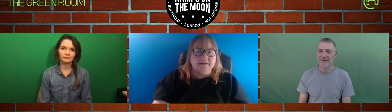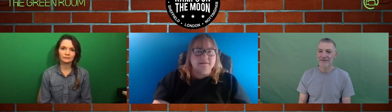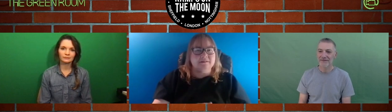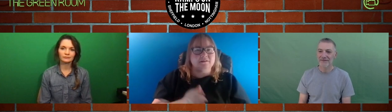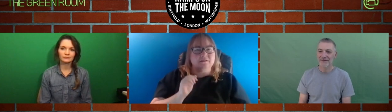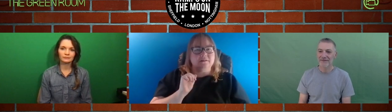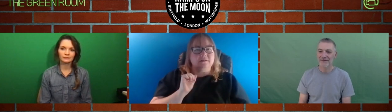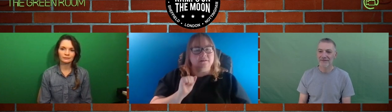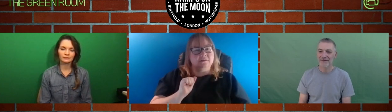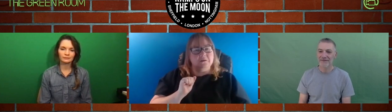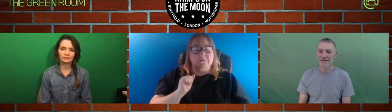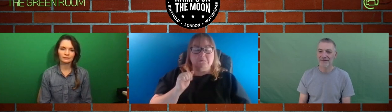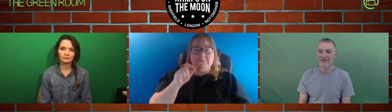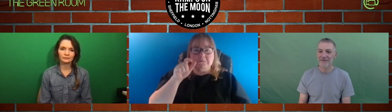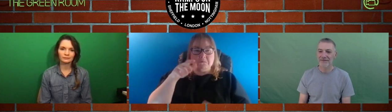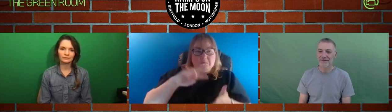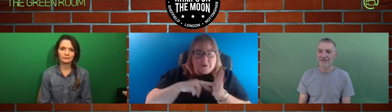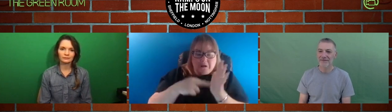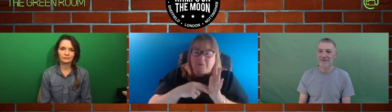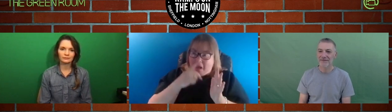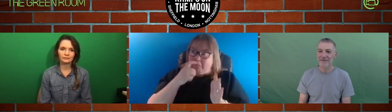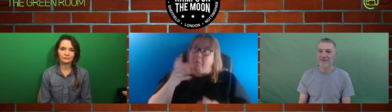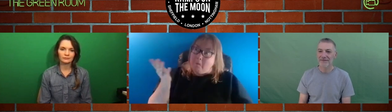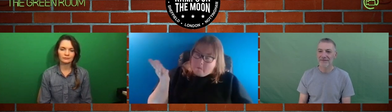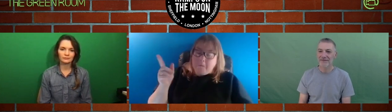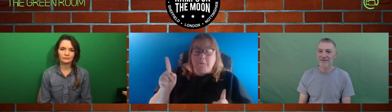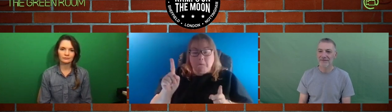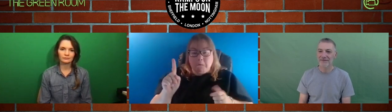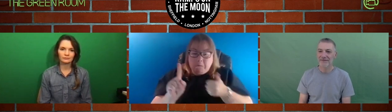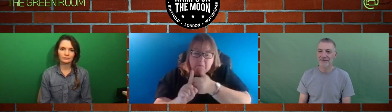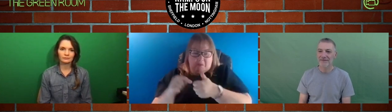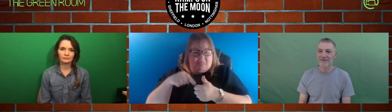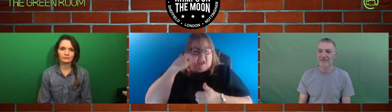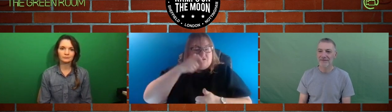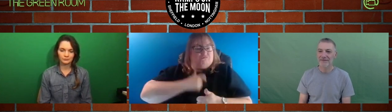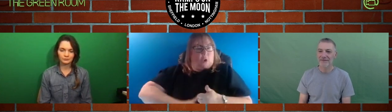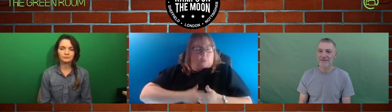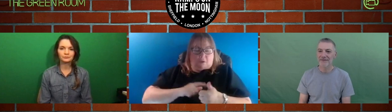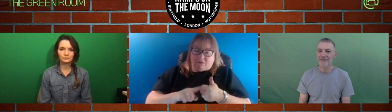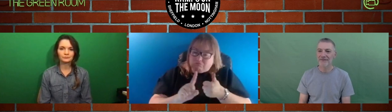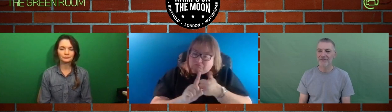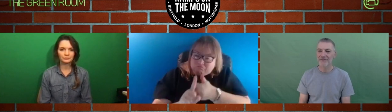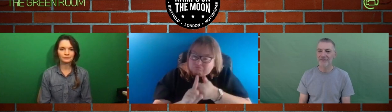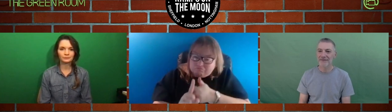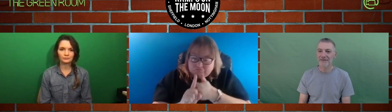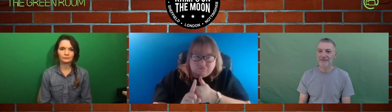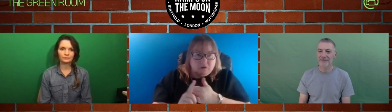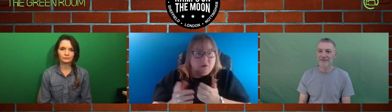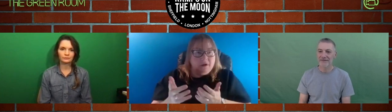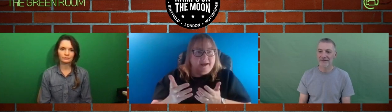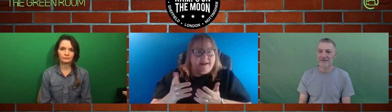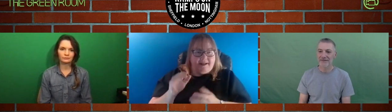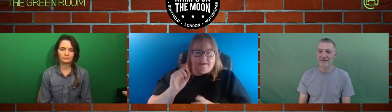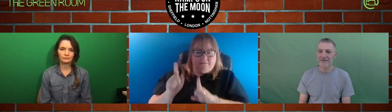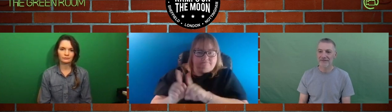like this as I would just work with Rebekah and I would make whatever was happening over here work for